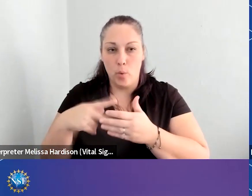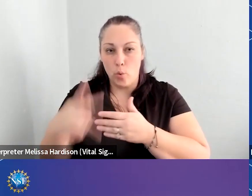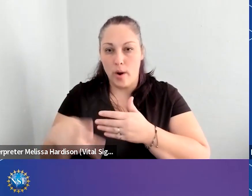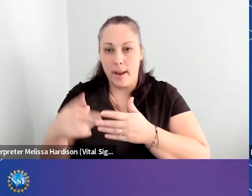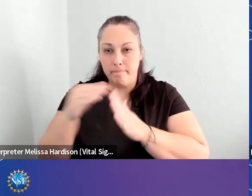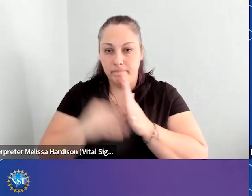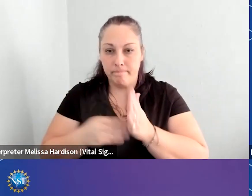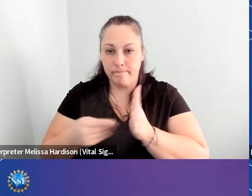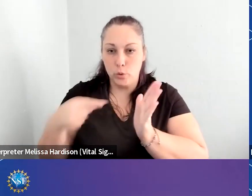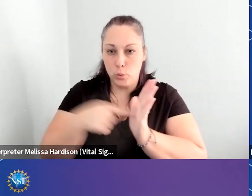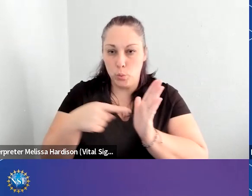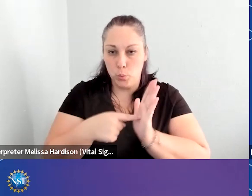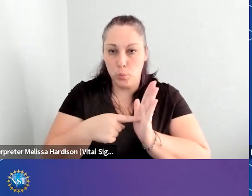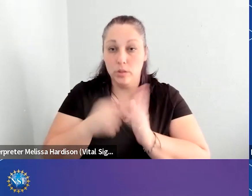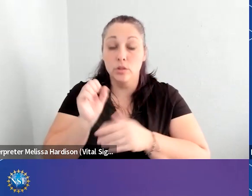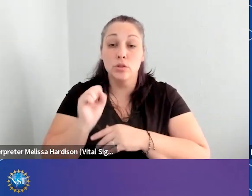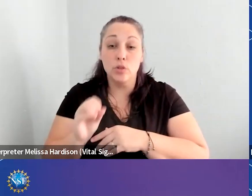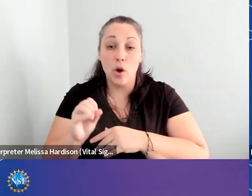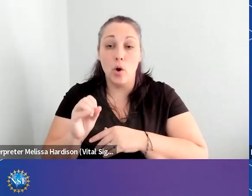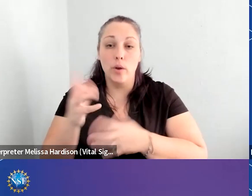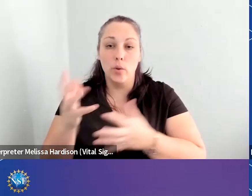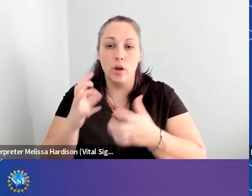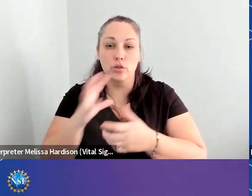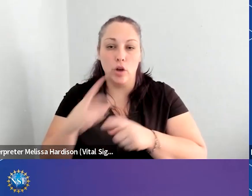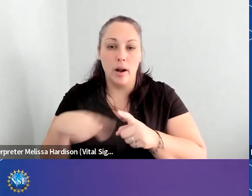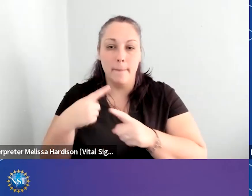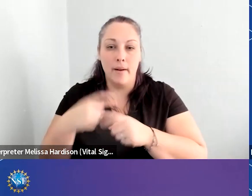So what years are are those deadlines for?